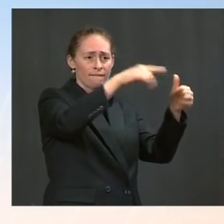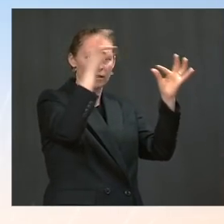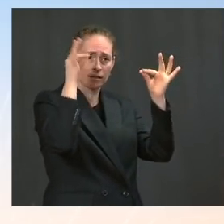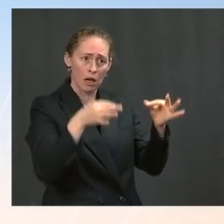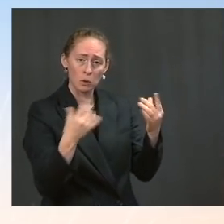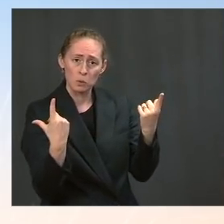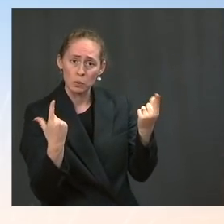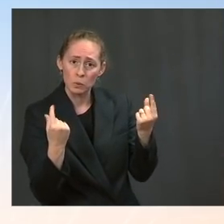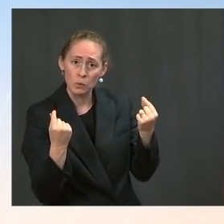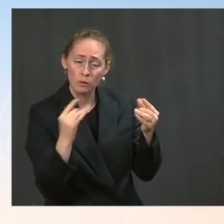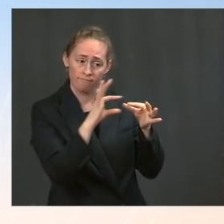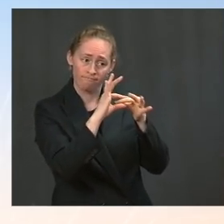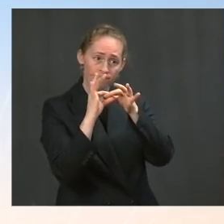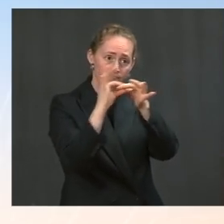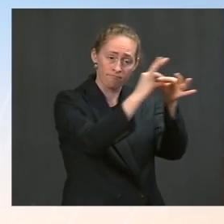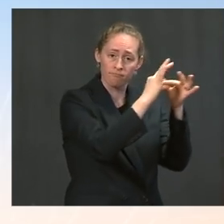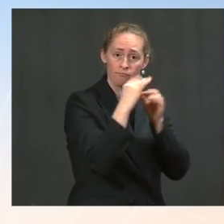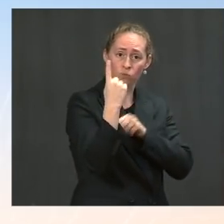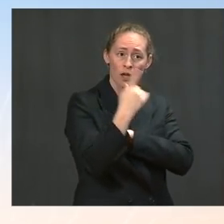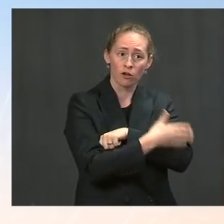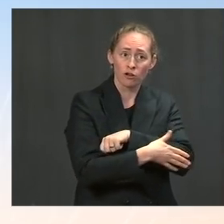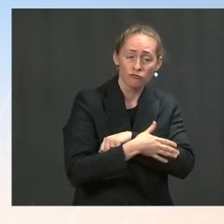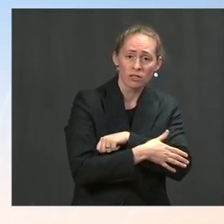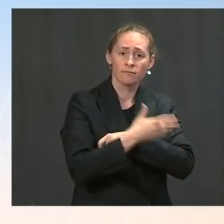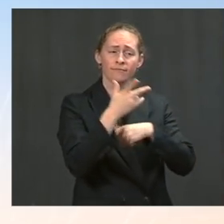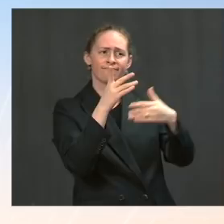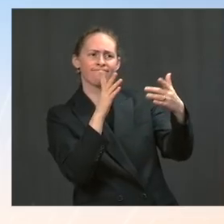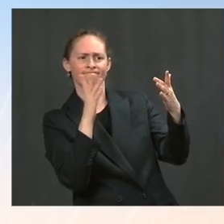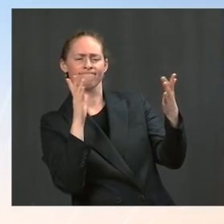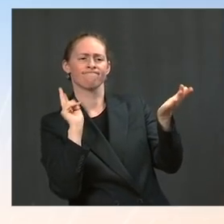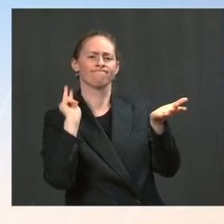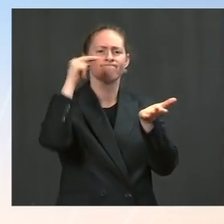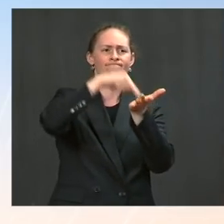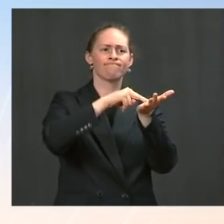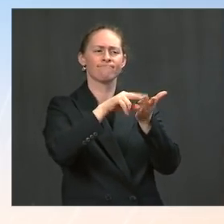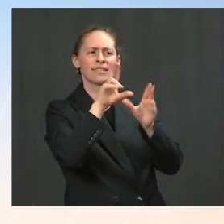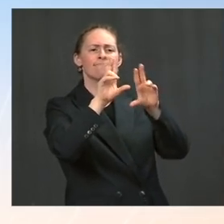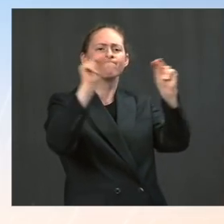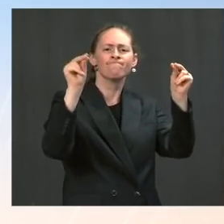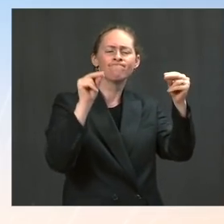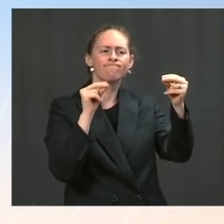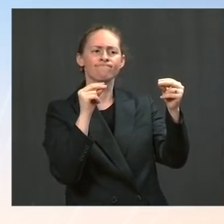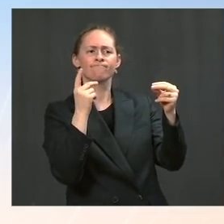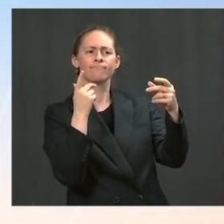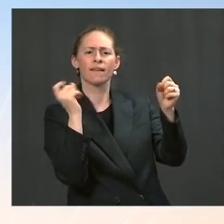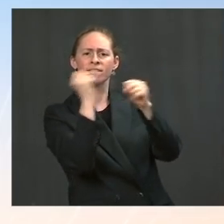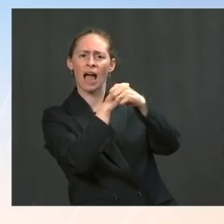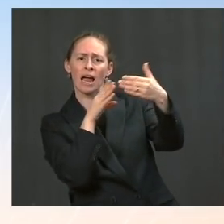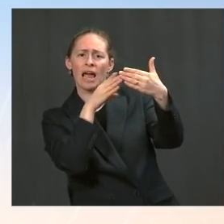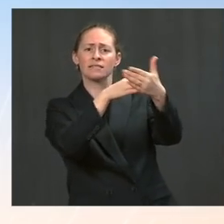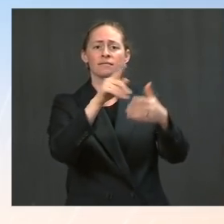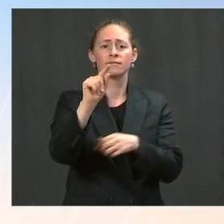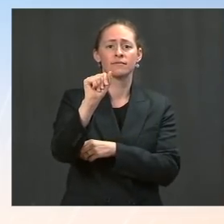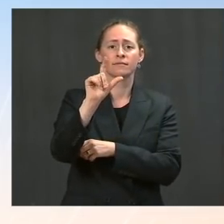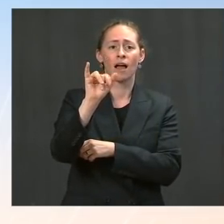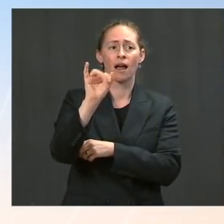Are they going to stand up and fight against the Taliban? And that is -- it's really in their hands at this --